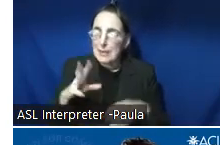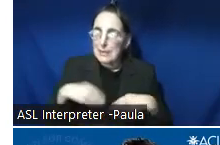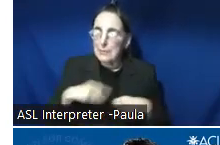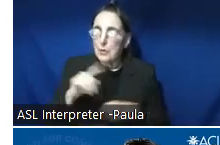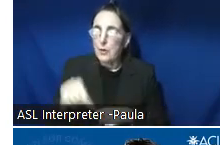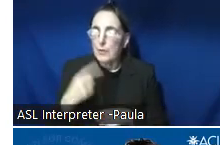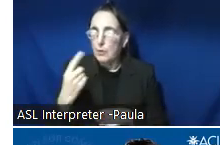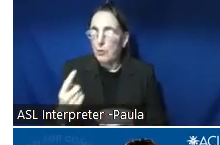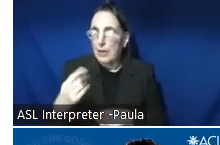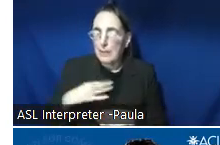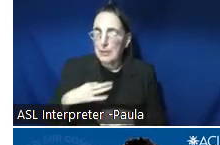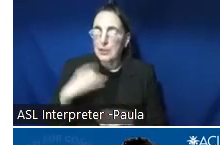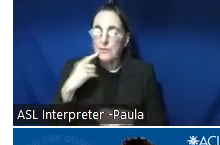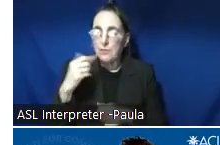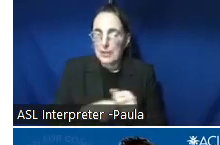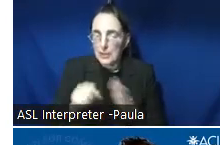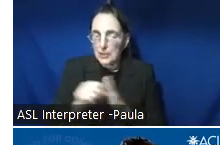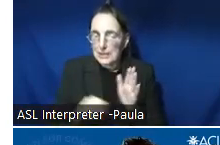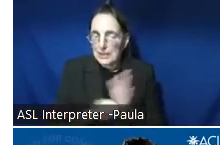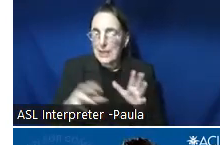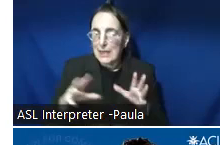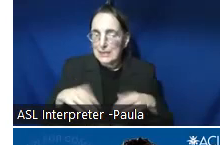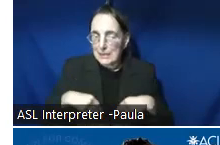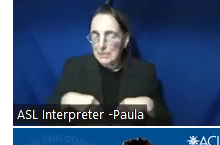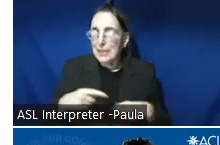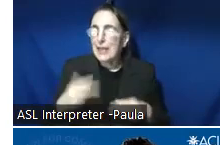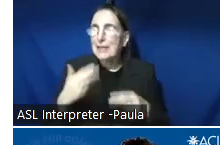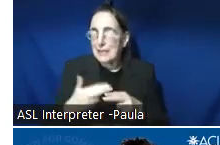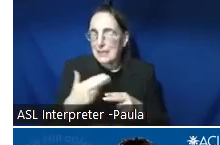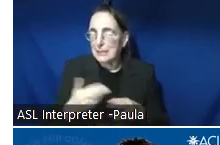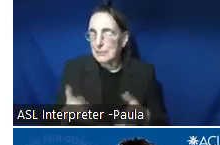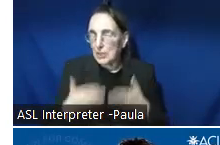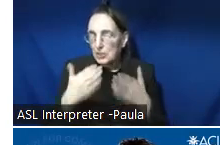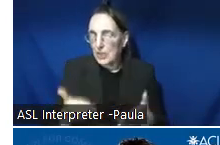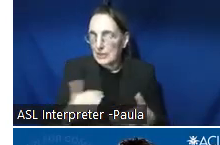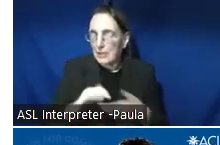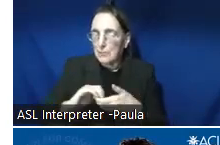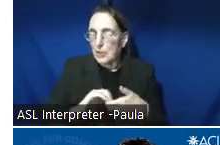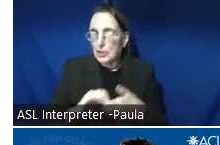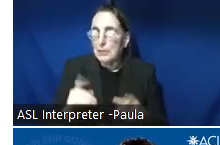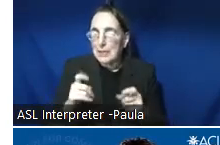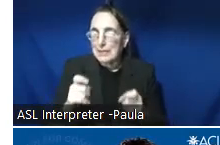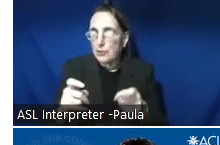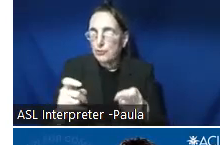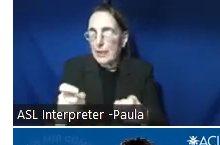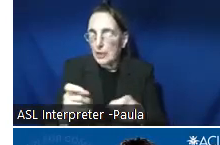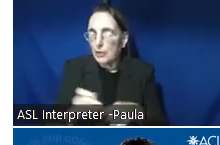will be accepted. As the name suggests, the partnership accelerator will focus on helping states improve collaboration